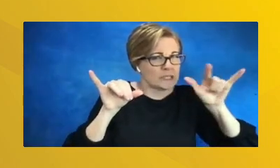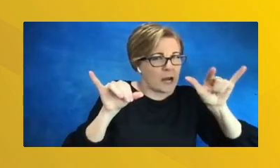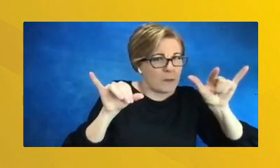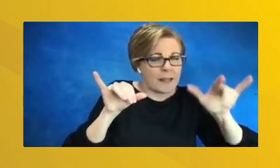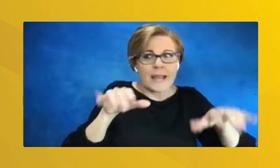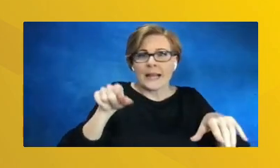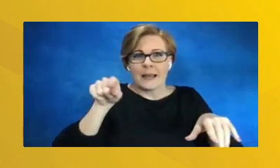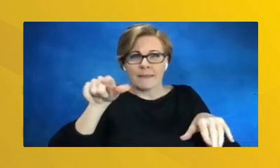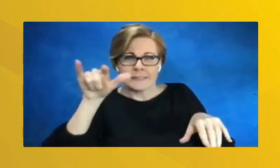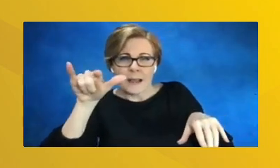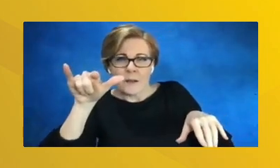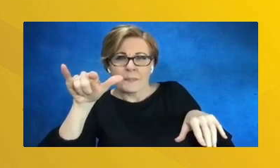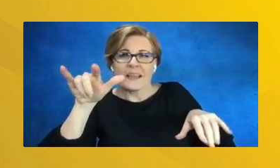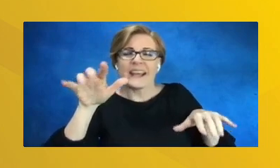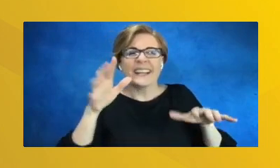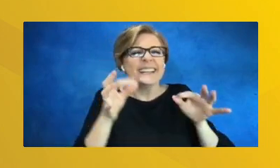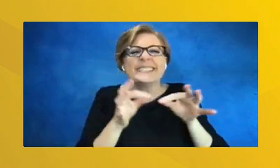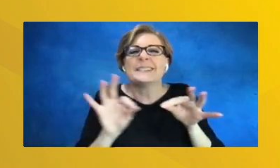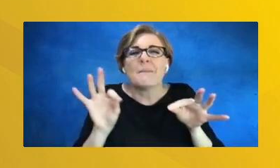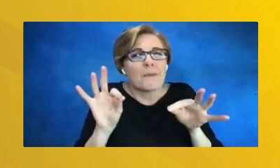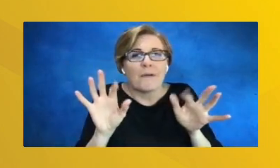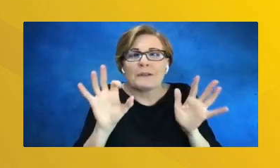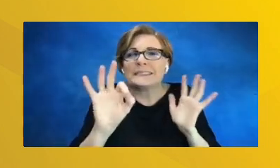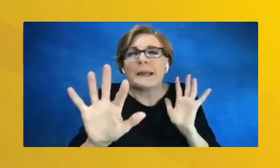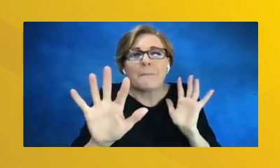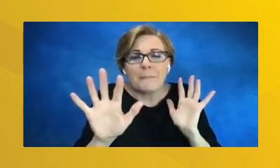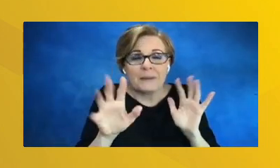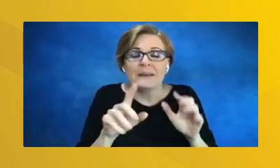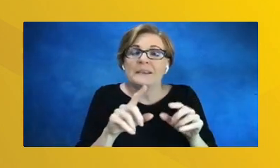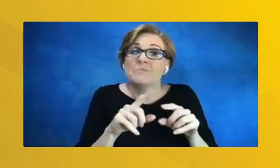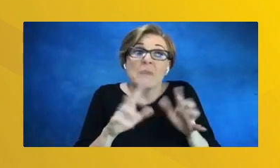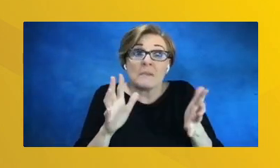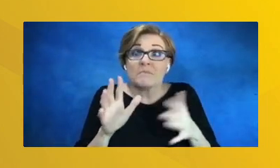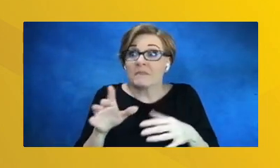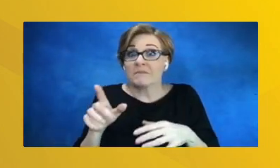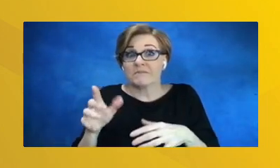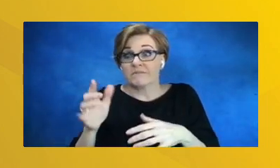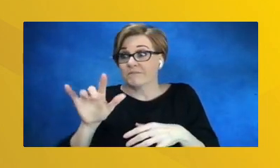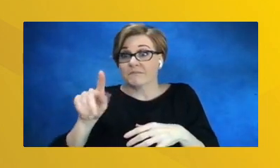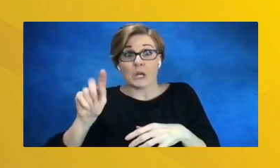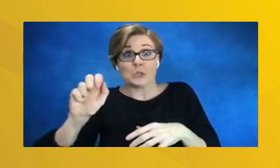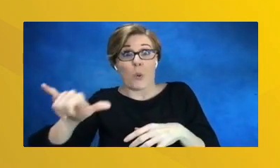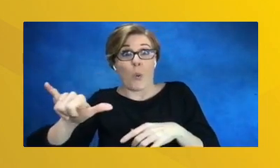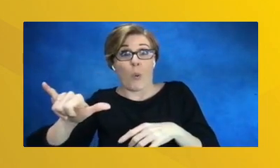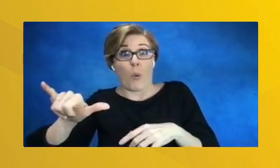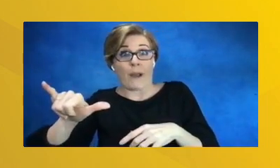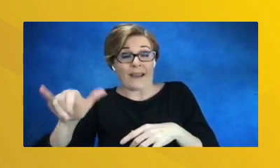So it's a very simple tip. But, you know, just taking a toy into the museum is one of my favorite ways to make